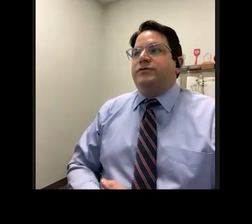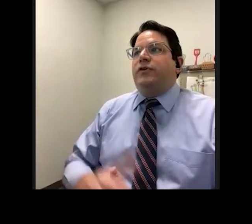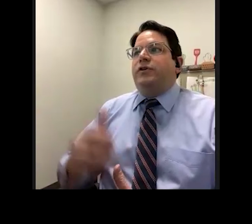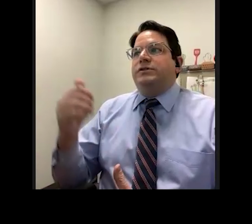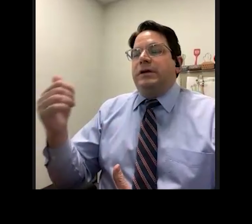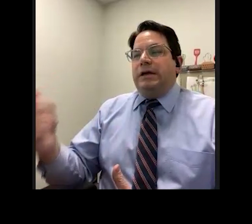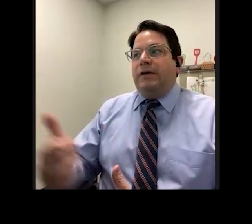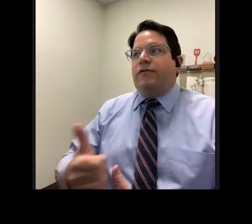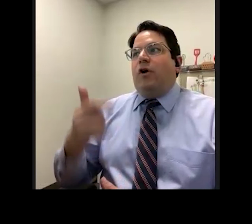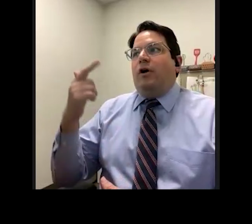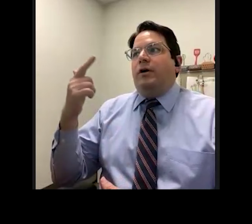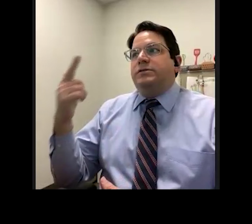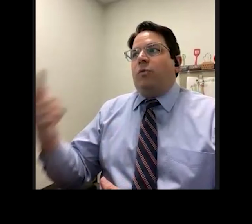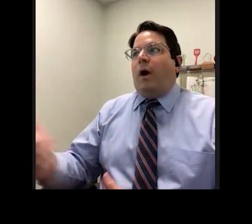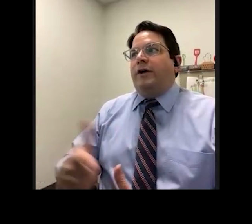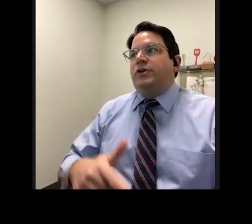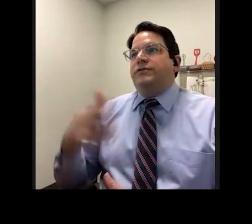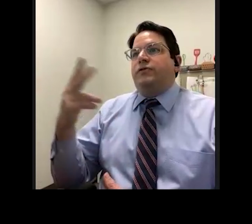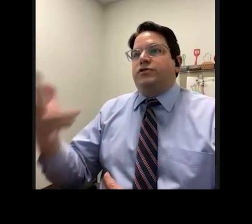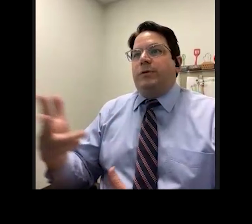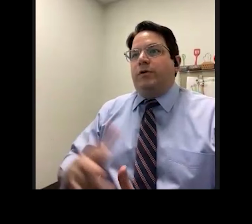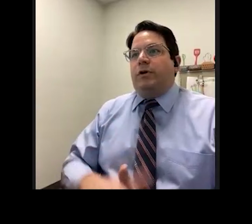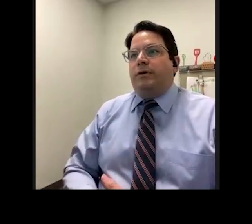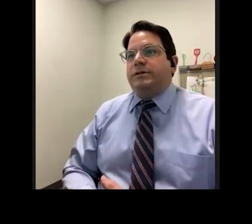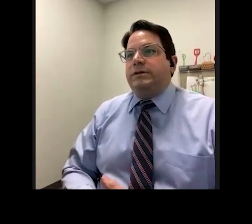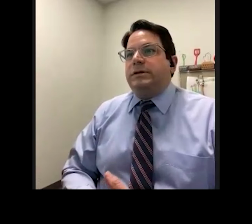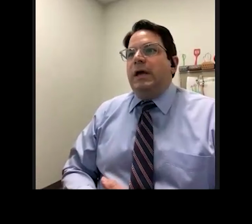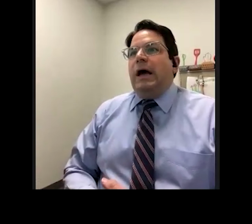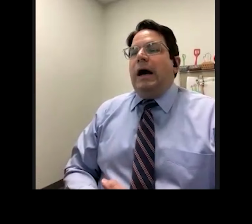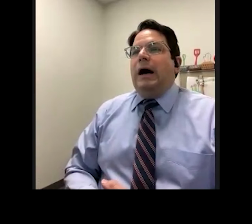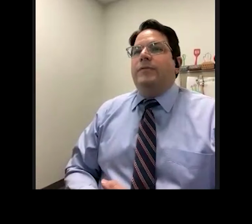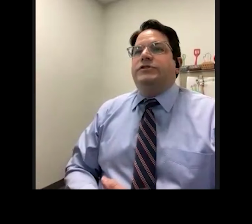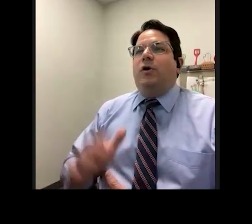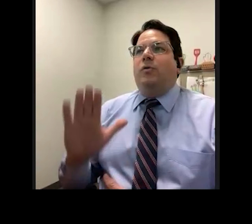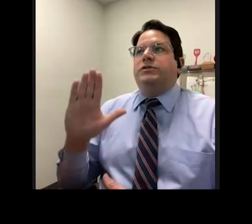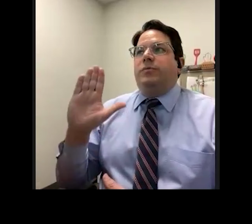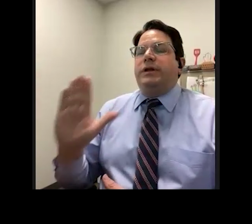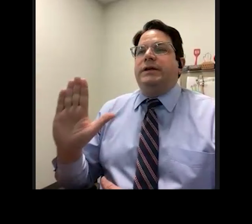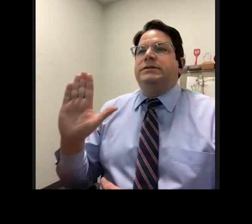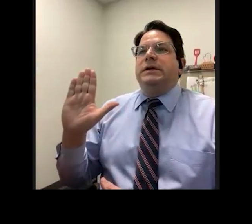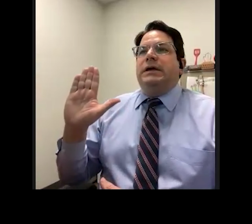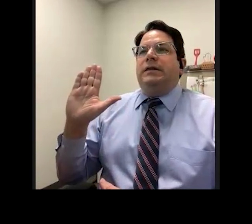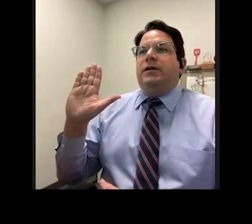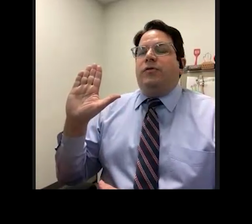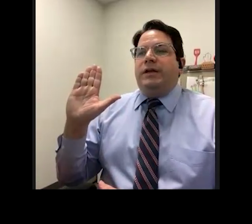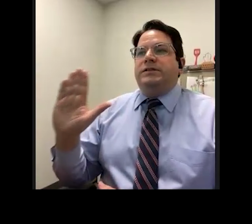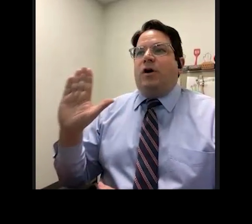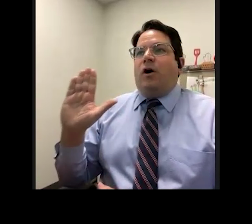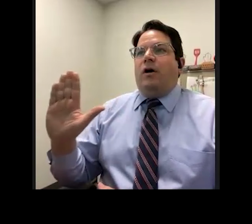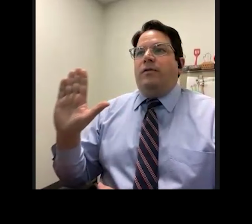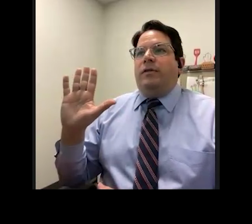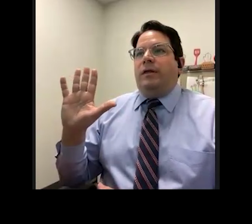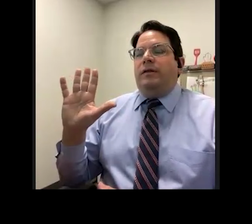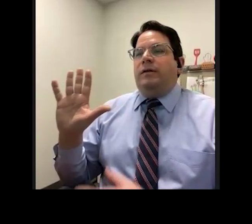bank transfers, gift cards, wire transfers, cryptocurrencies. So please, these are--